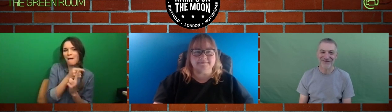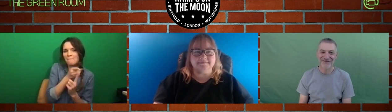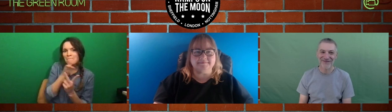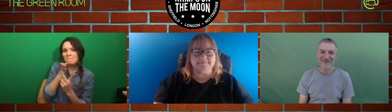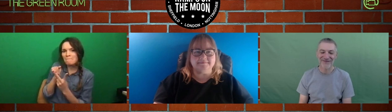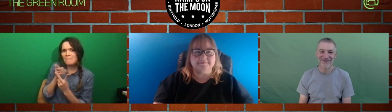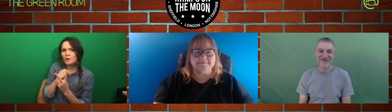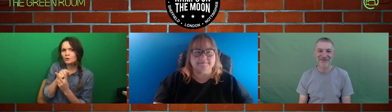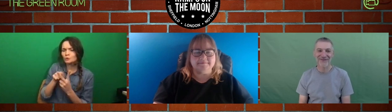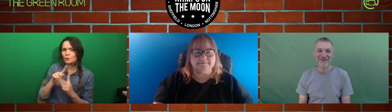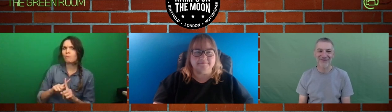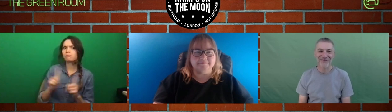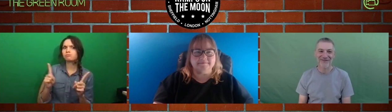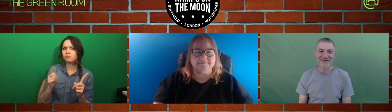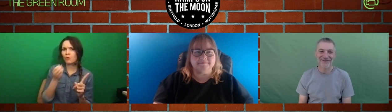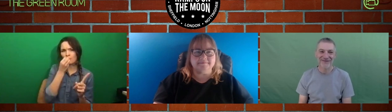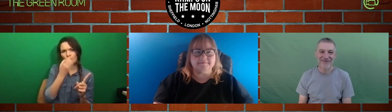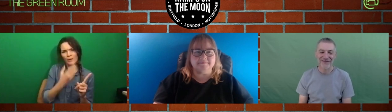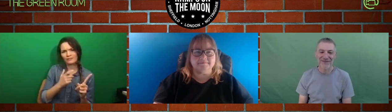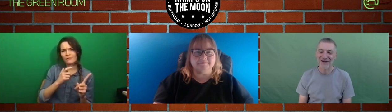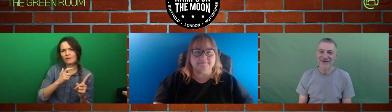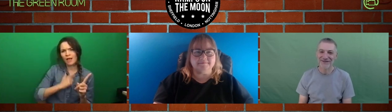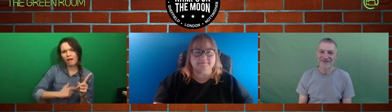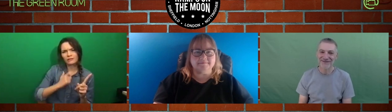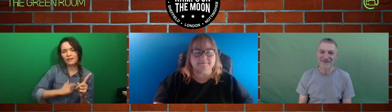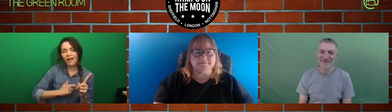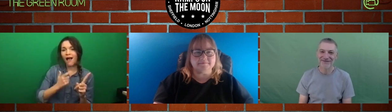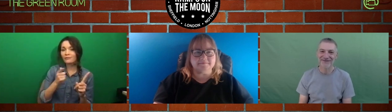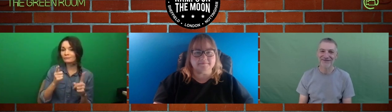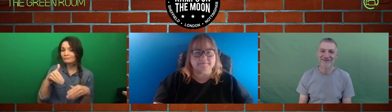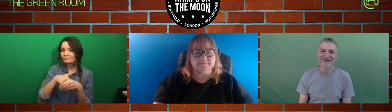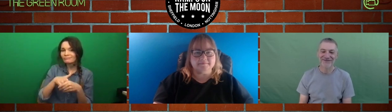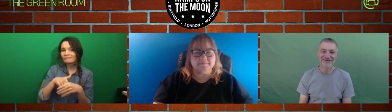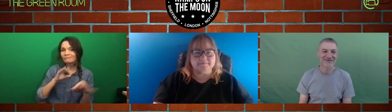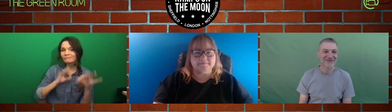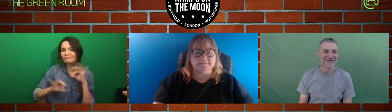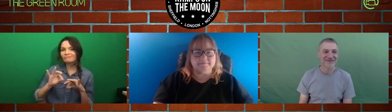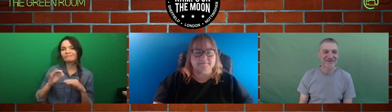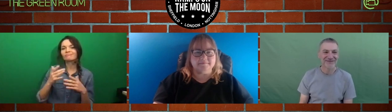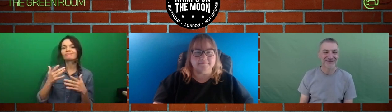characters that you played in Oliver Twist. Obviously you played Luna